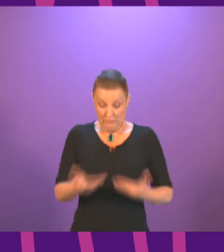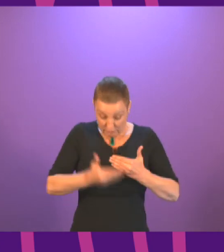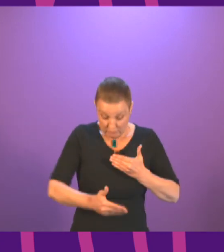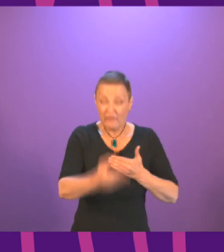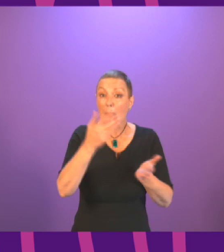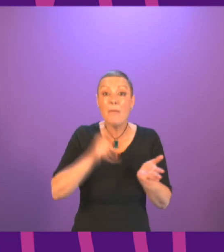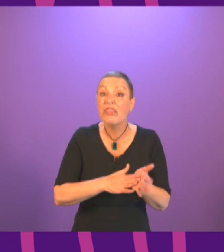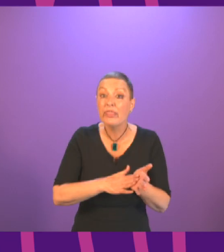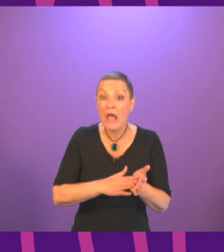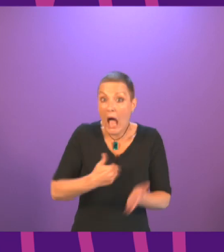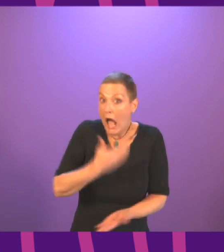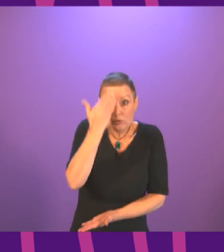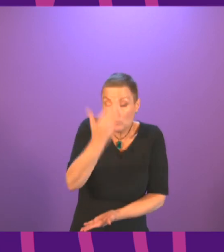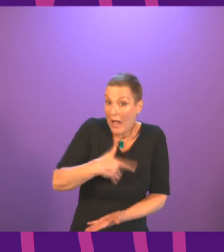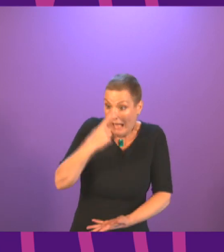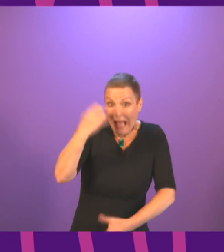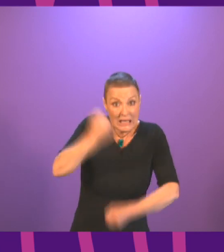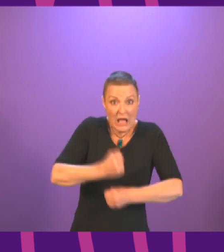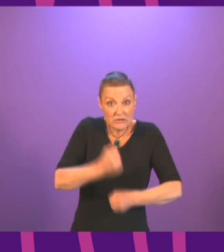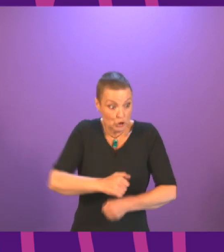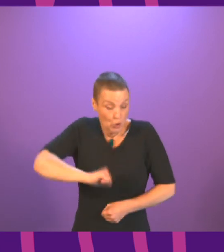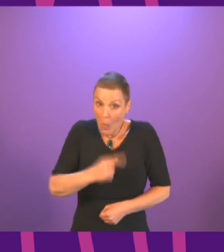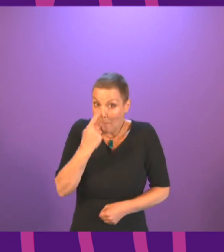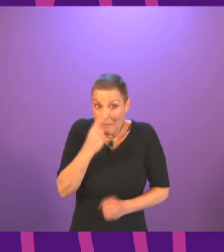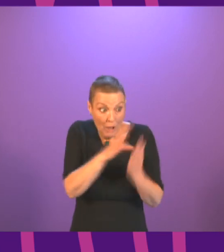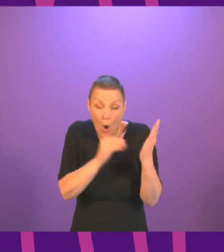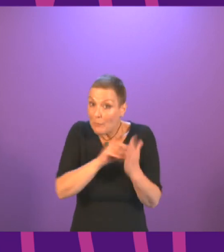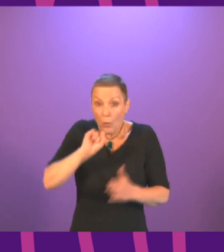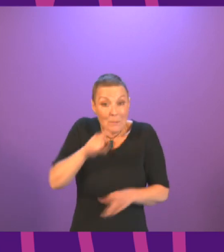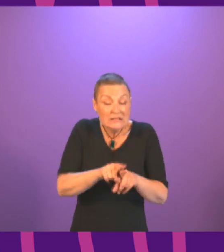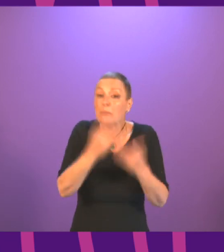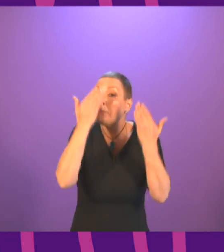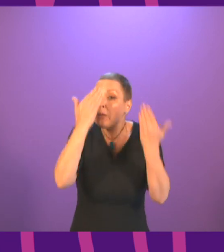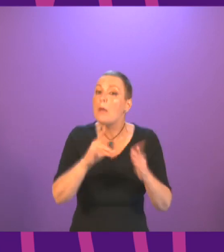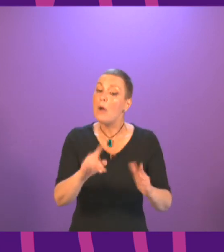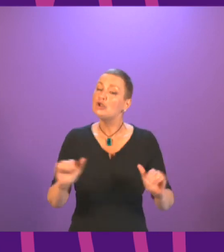guarantee that we will not, in all parts of Scotland, follow suit at some point, but right